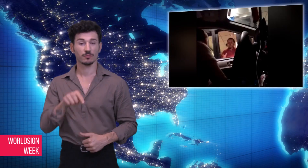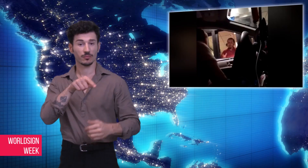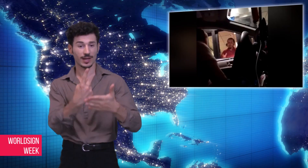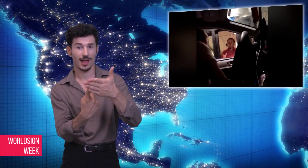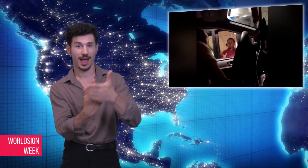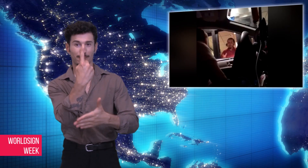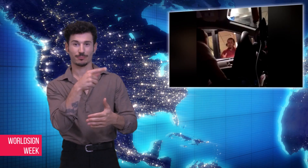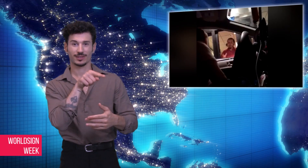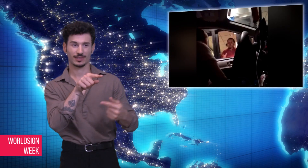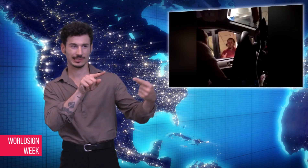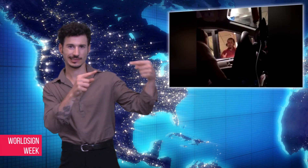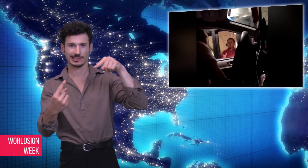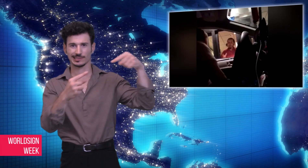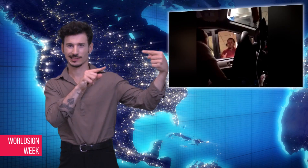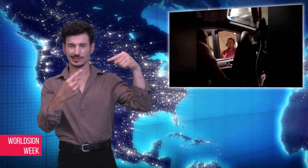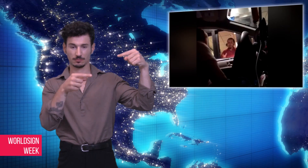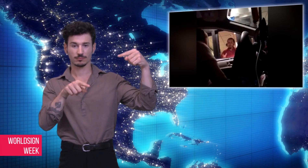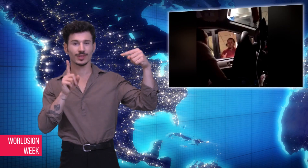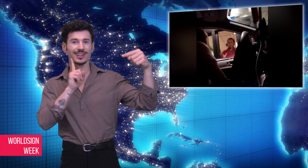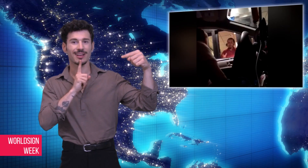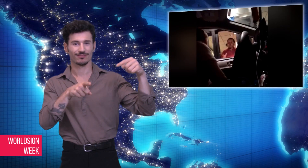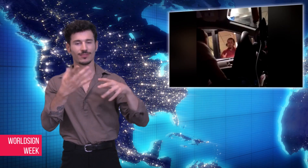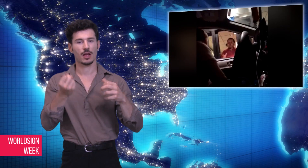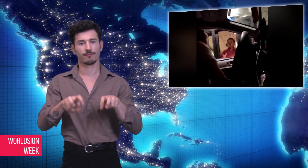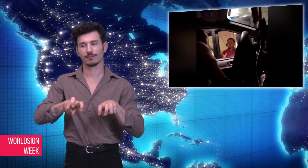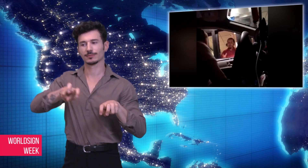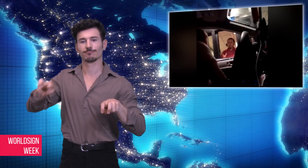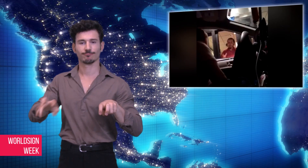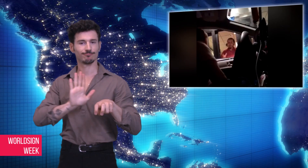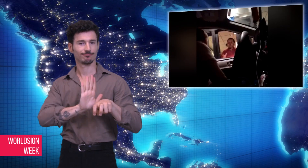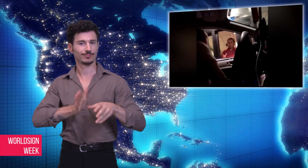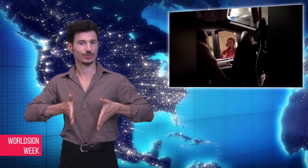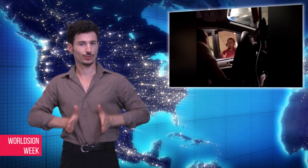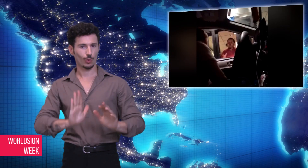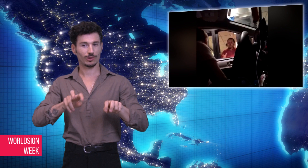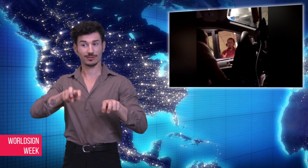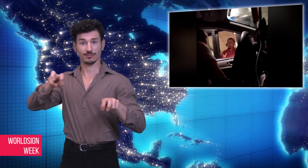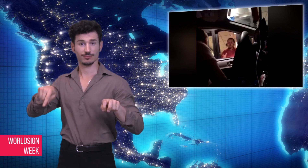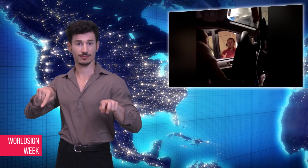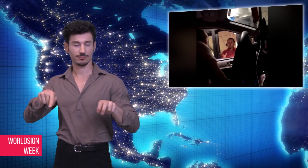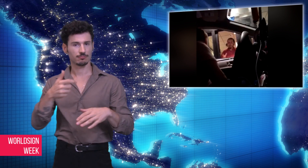During the confrontation, her son filmed the incident